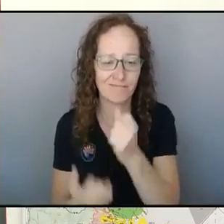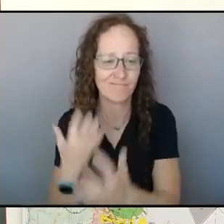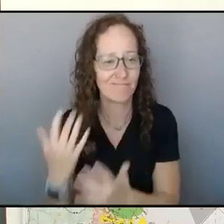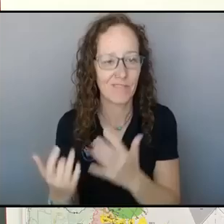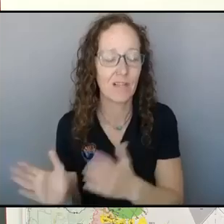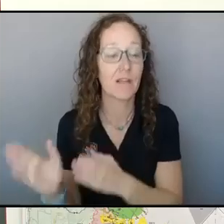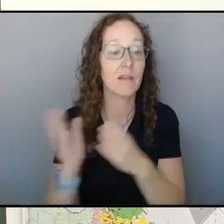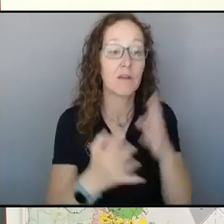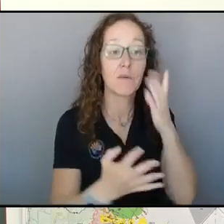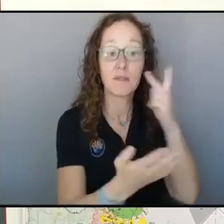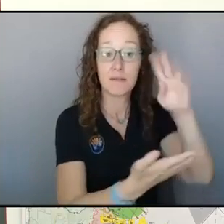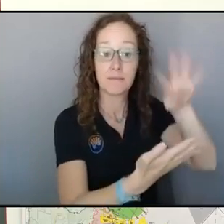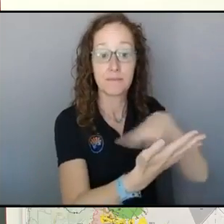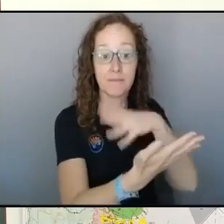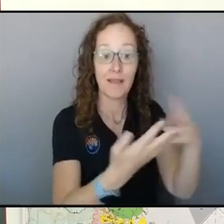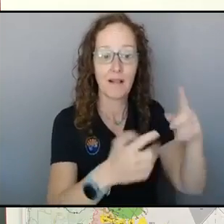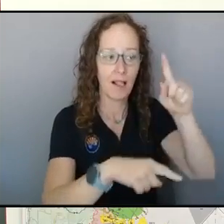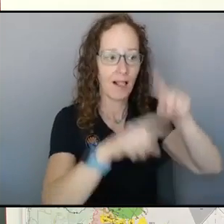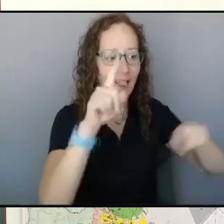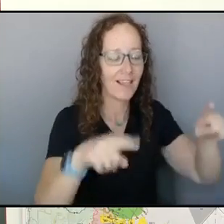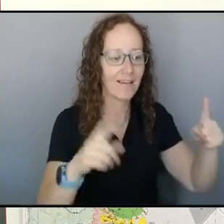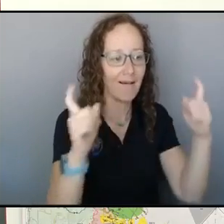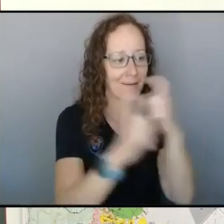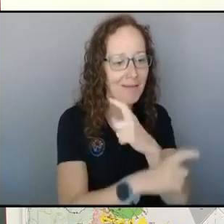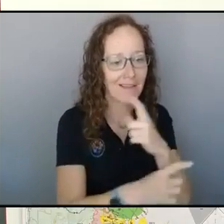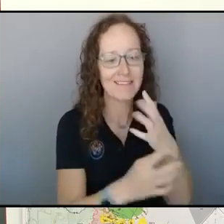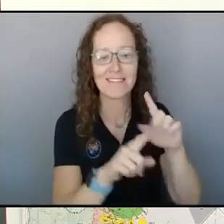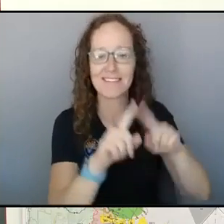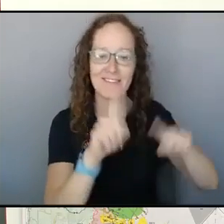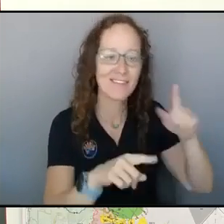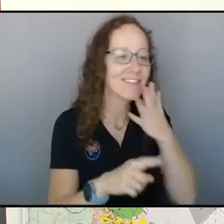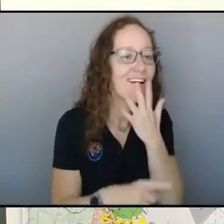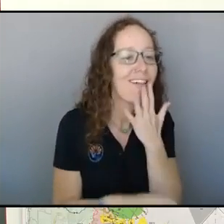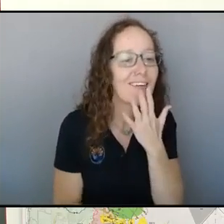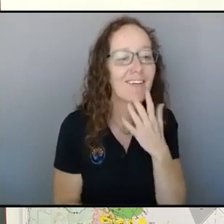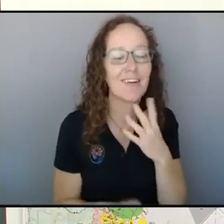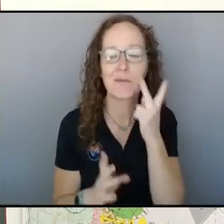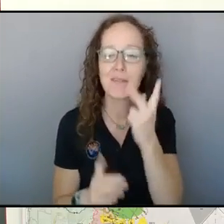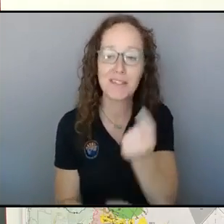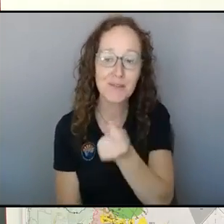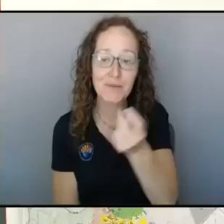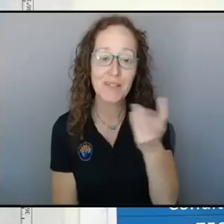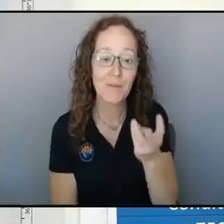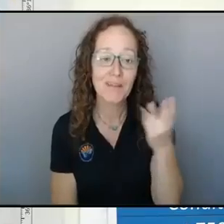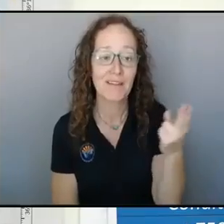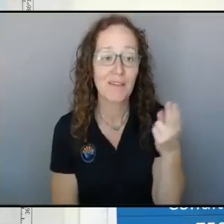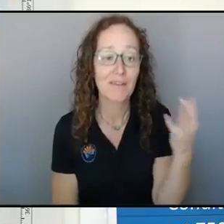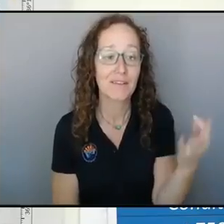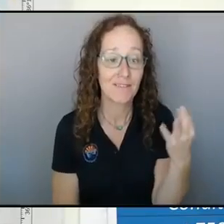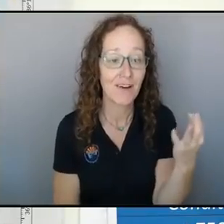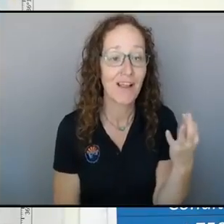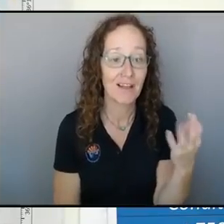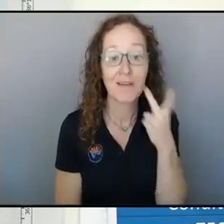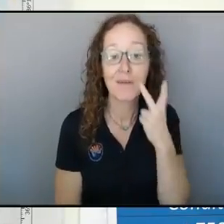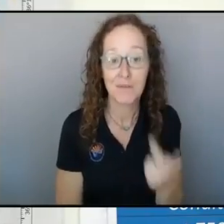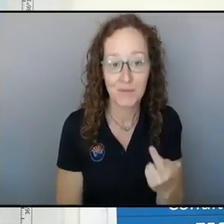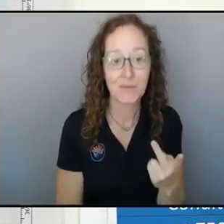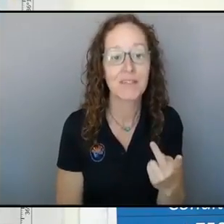it's colorful, but as we get into Tuesday, Wednesday, Thursday, Friday you see right out of the gate you know we're back to